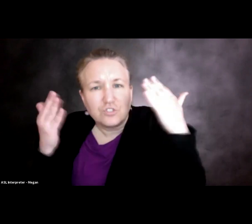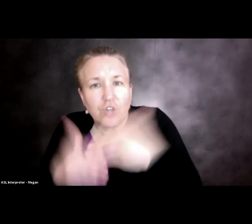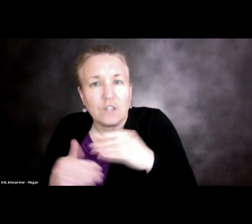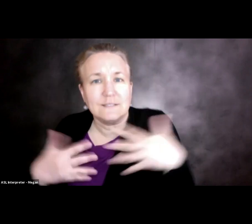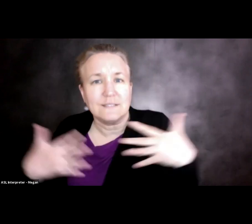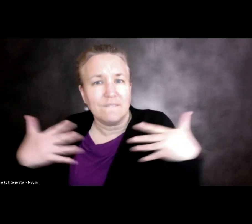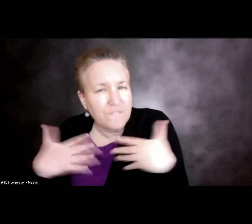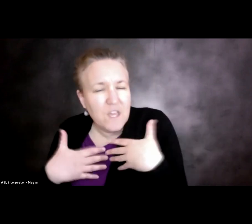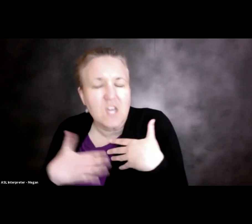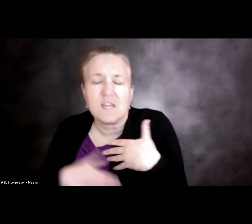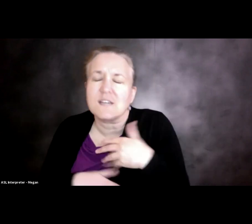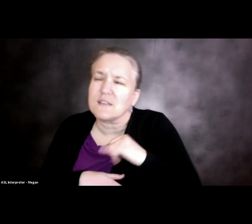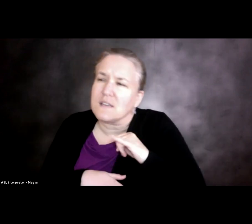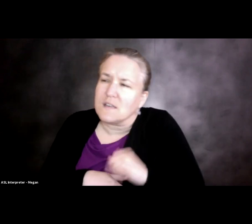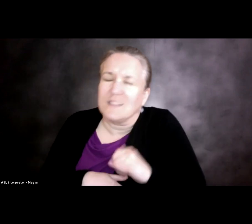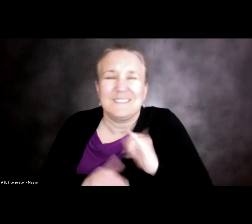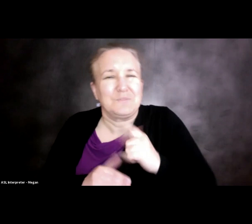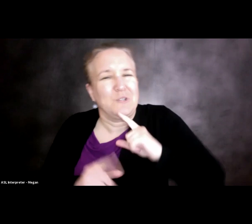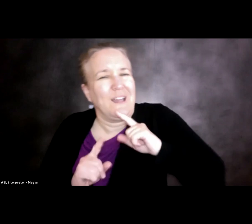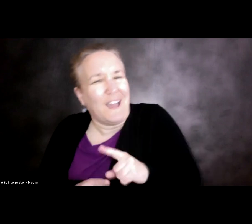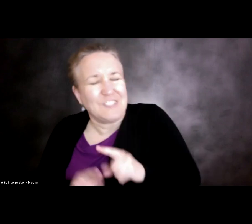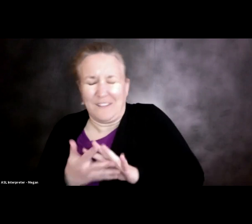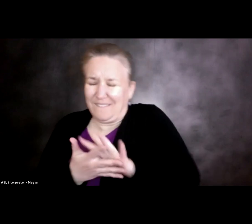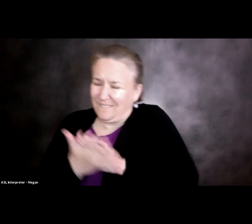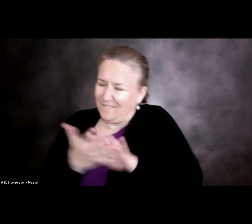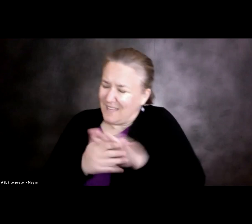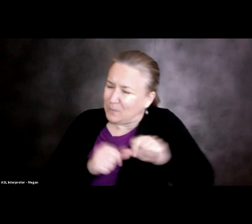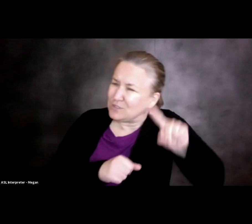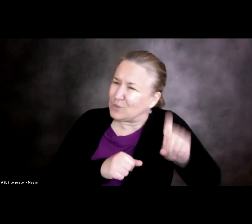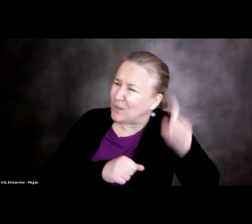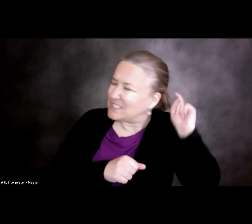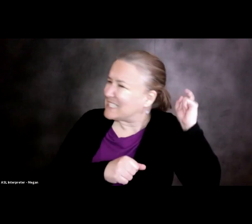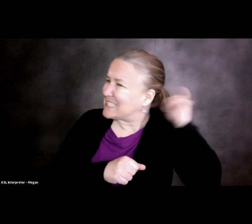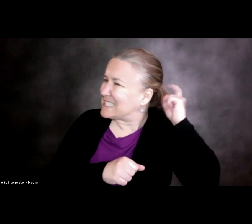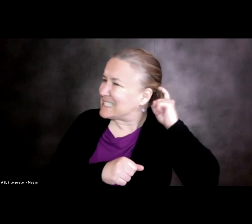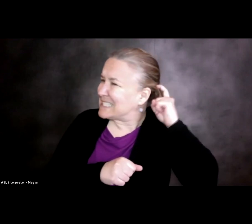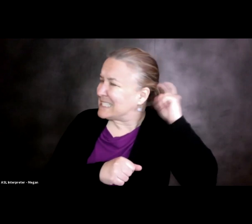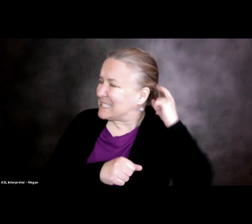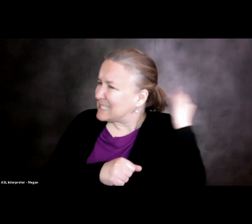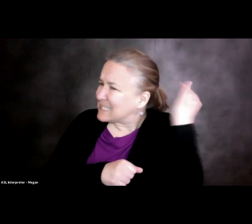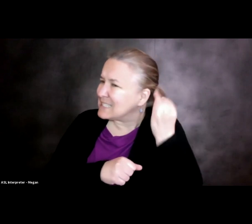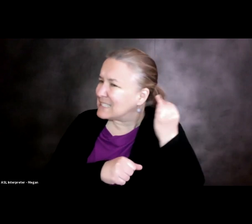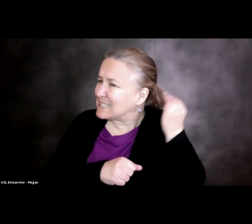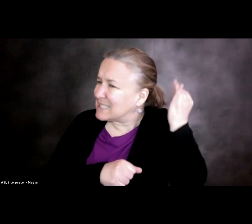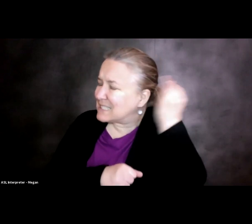seemed to answer a vague and persistent question that haunted his young soul.